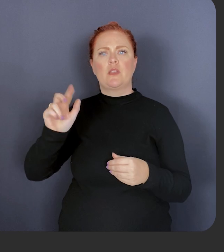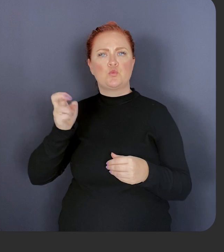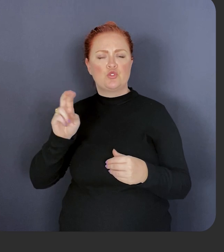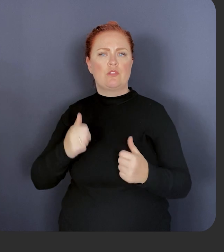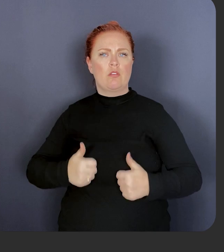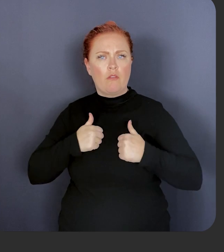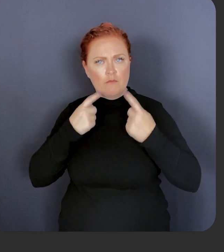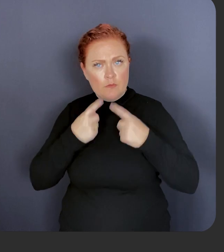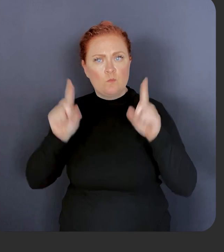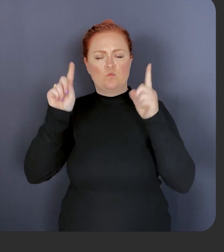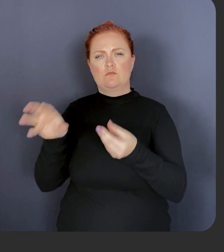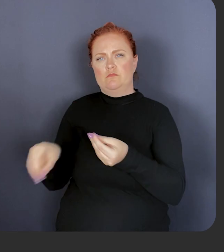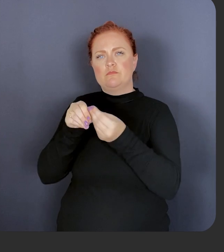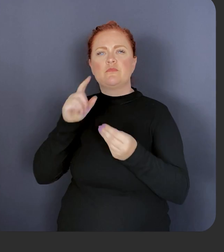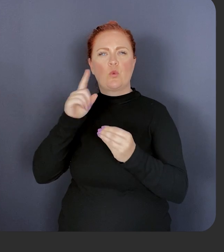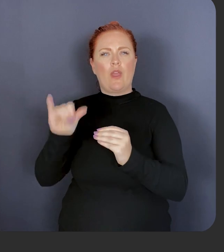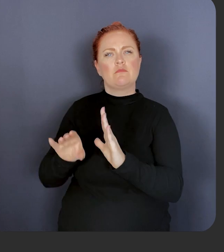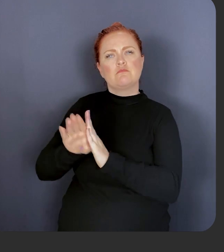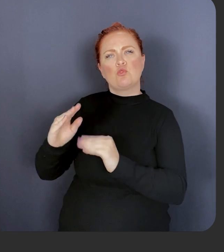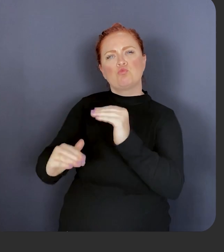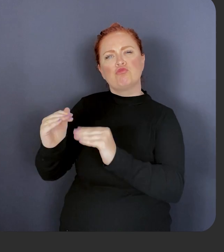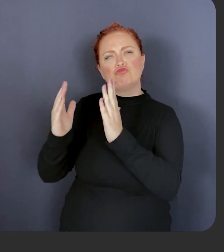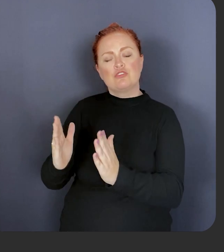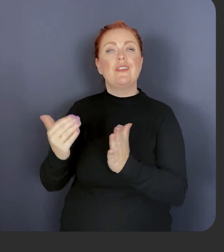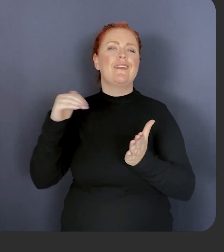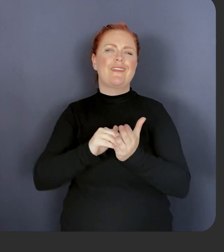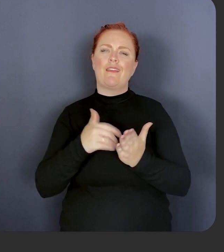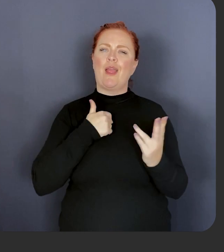to the constructor here. And I'm just copying and pasting it